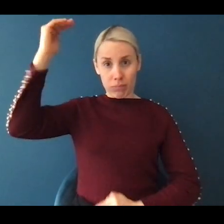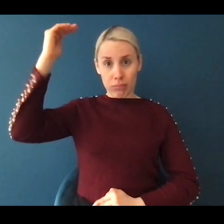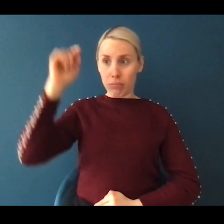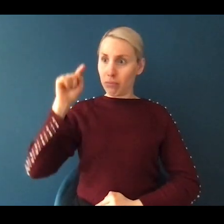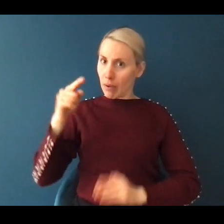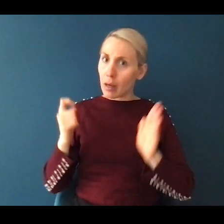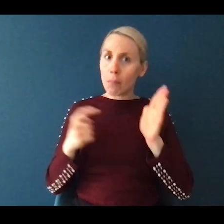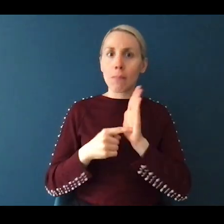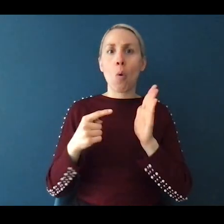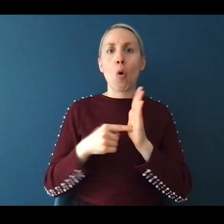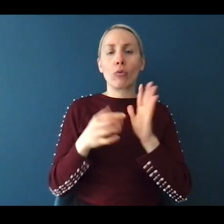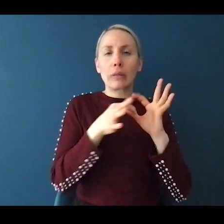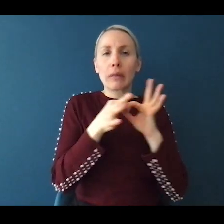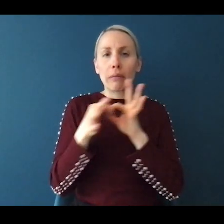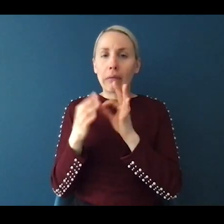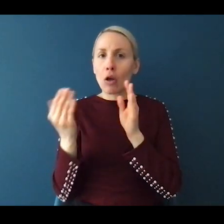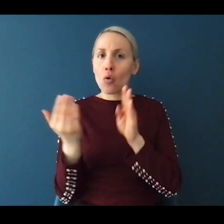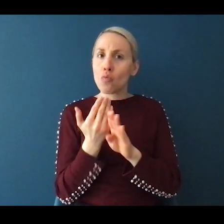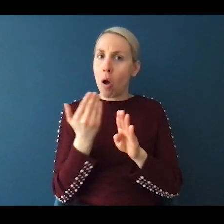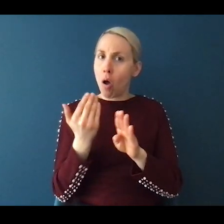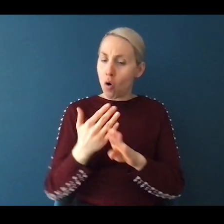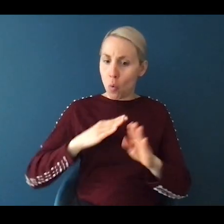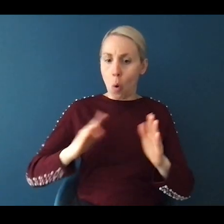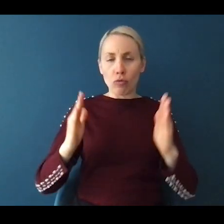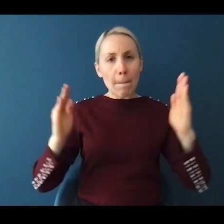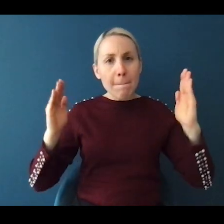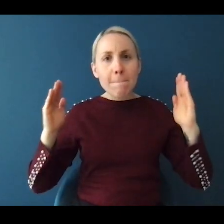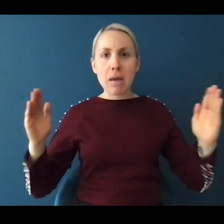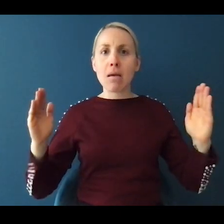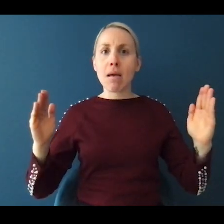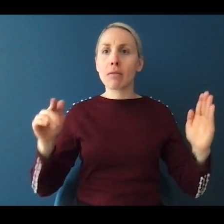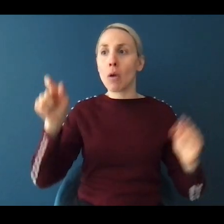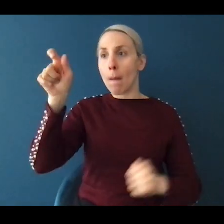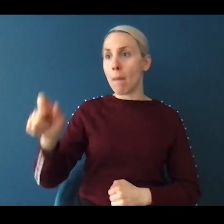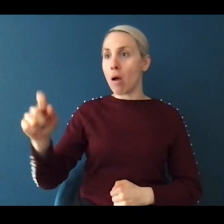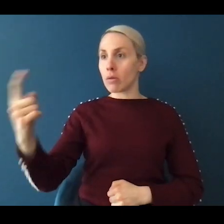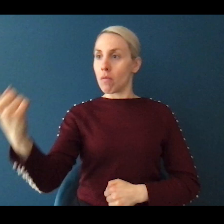the work and the way that I was hoping that the viewer would perceive the work so for